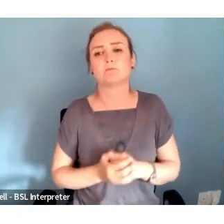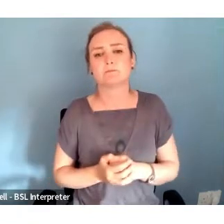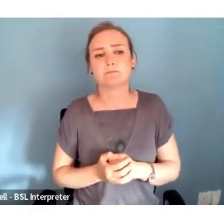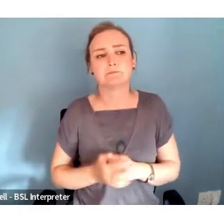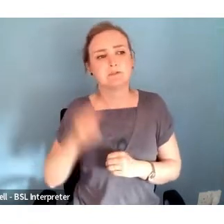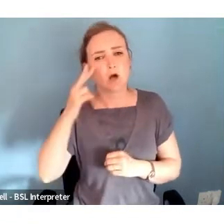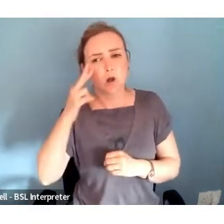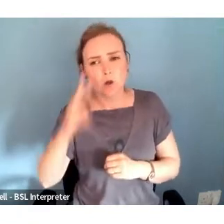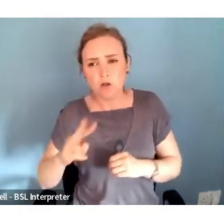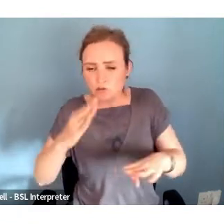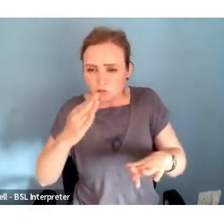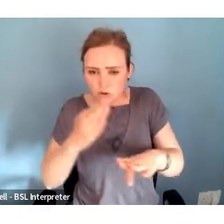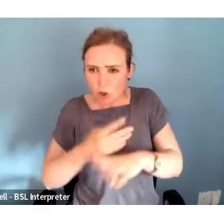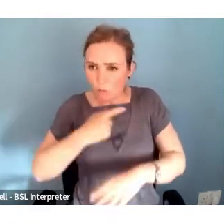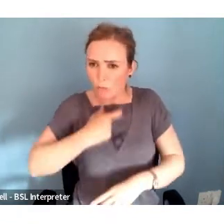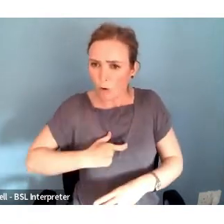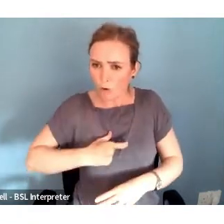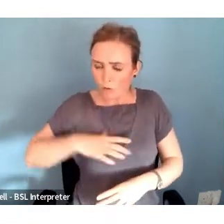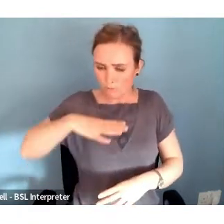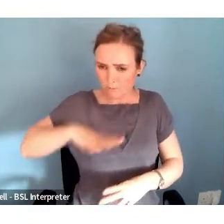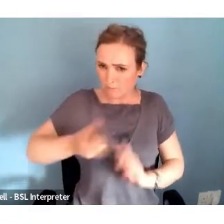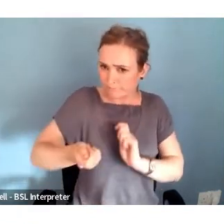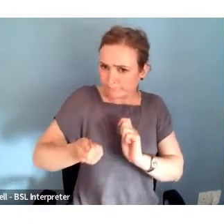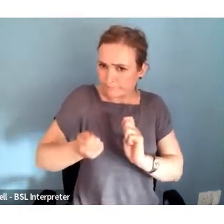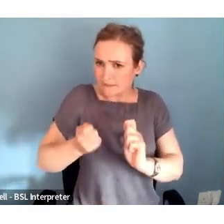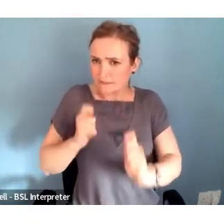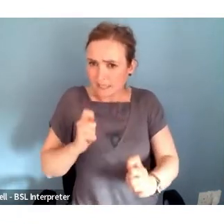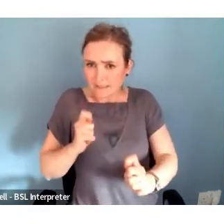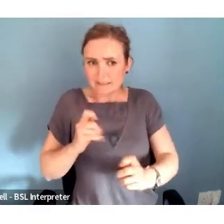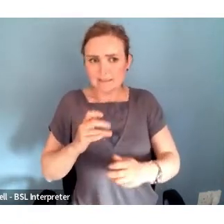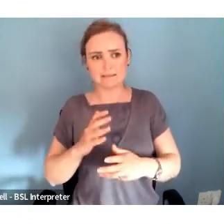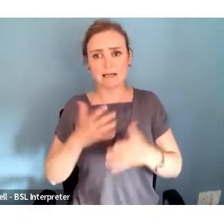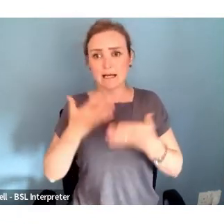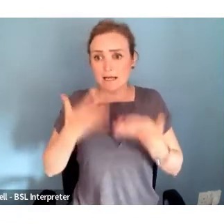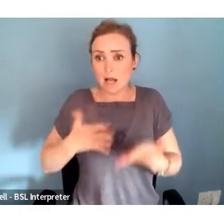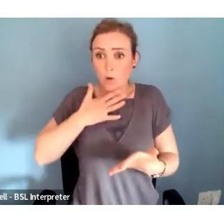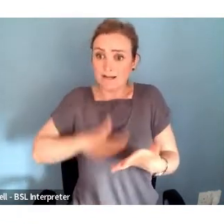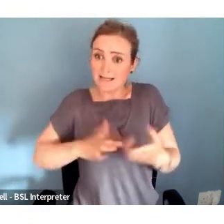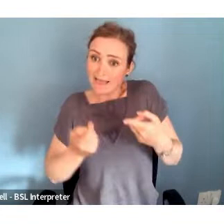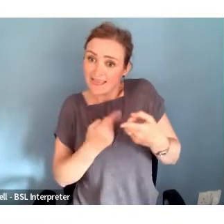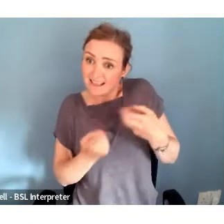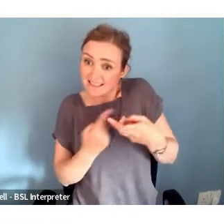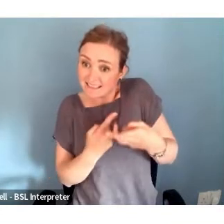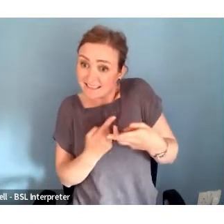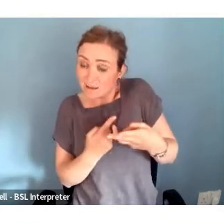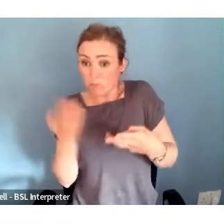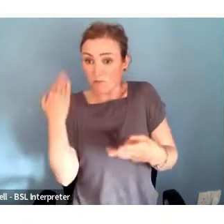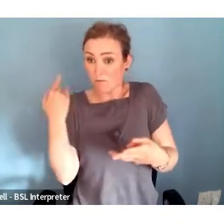Are there things that now we need that we didn't need before? Can we future-proof the